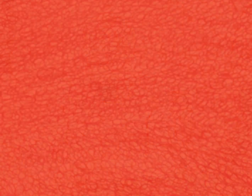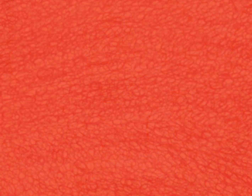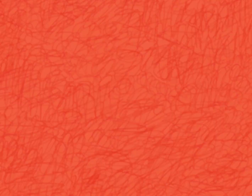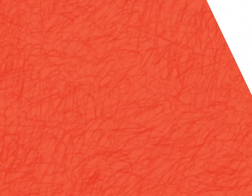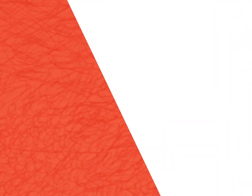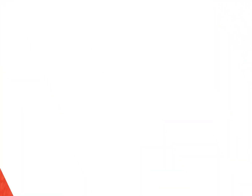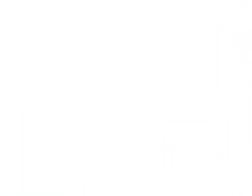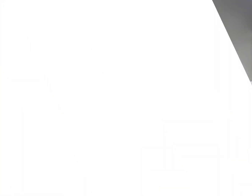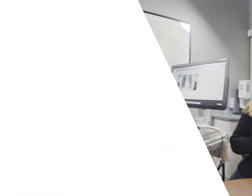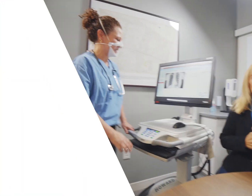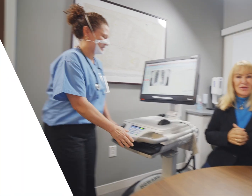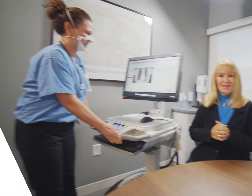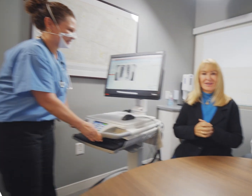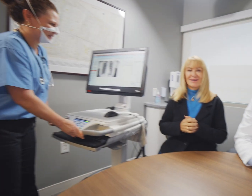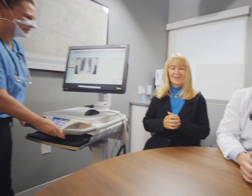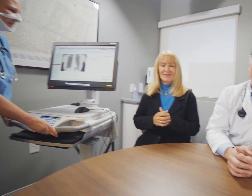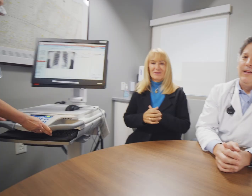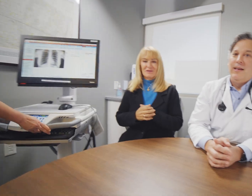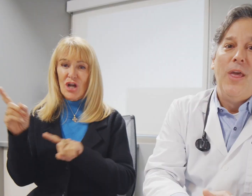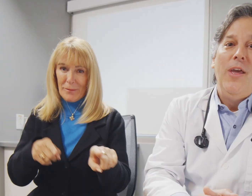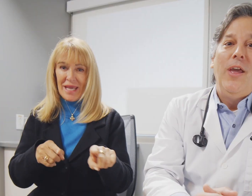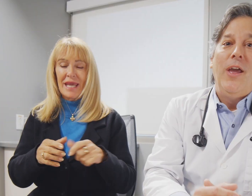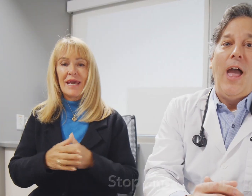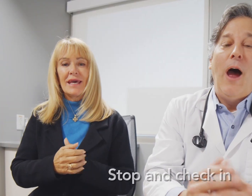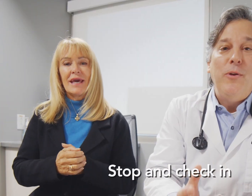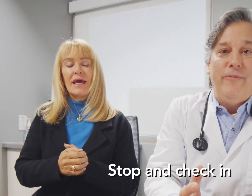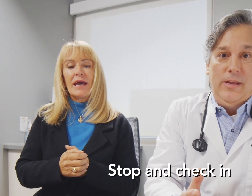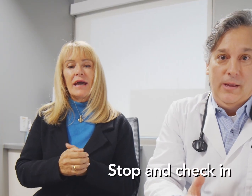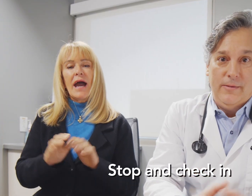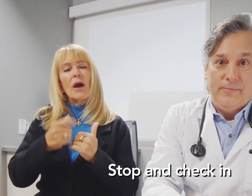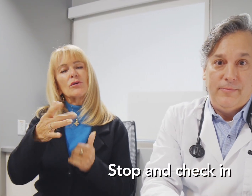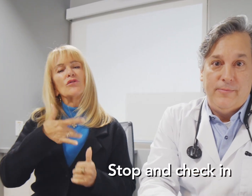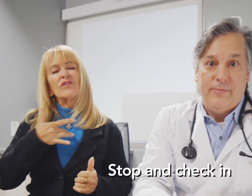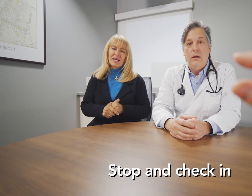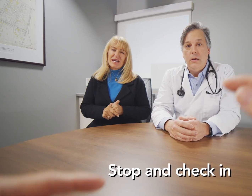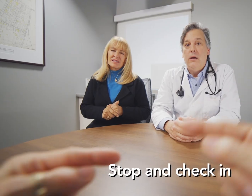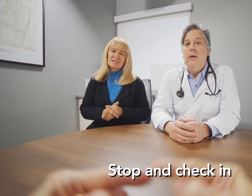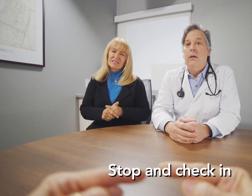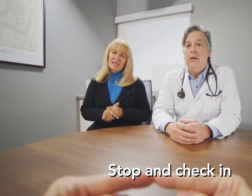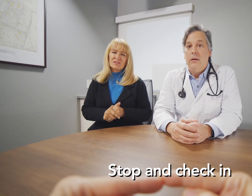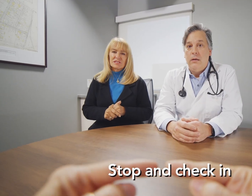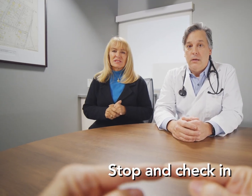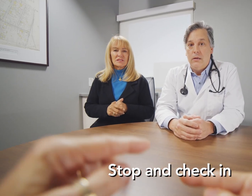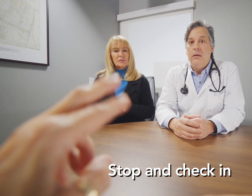to prevent miscommunications or confusion, periodically stop and check in throughout a conversation